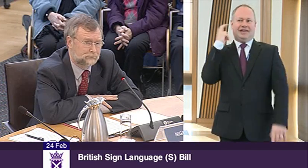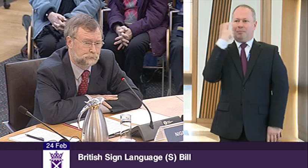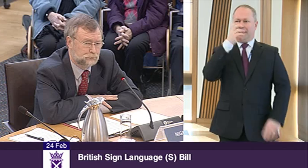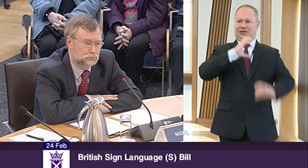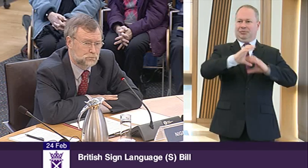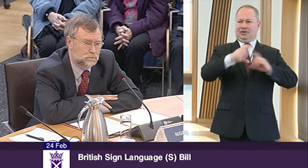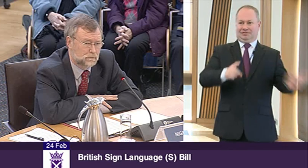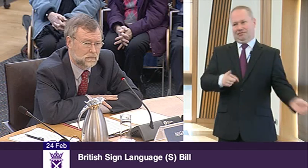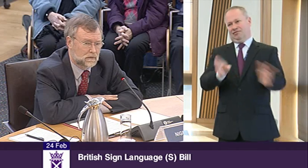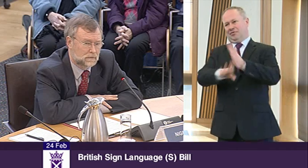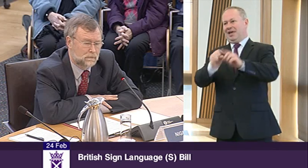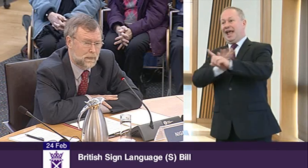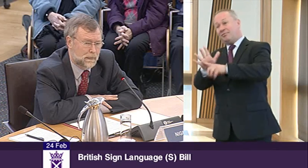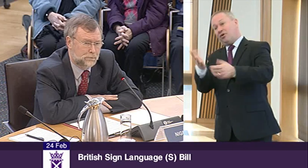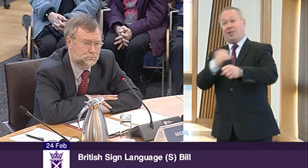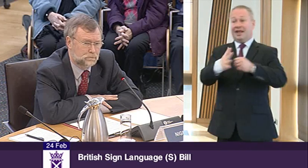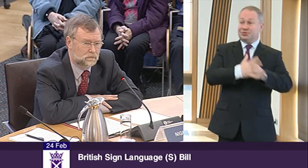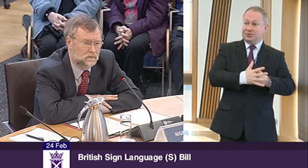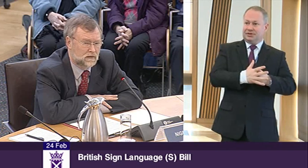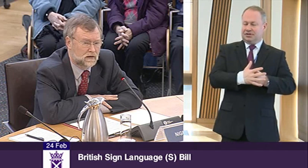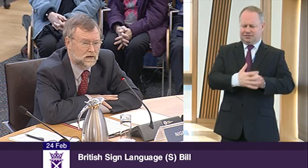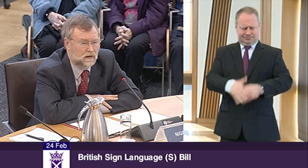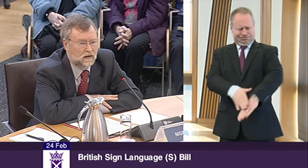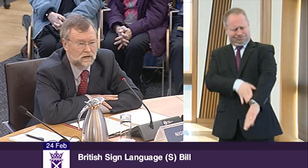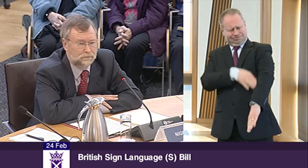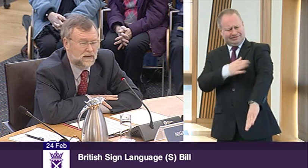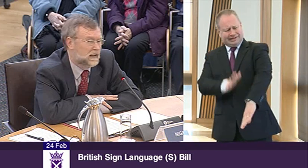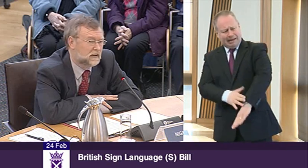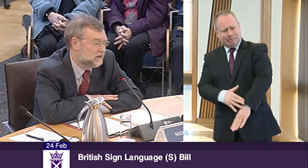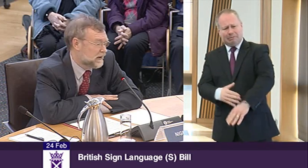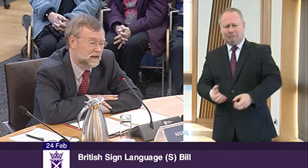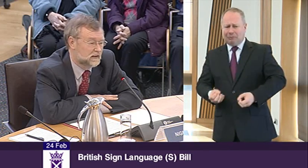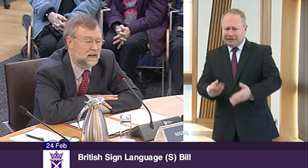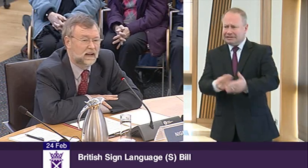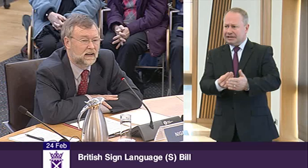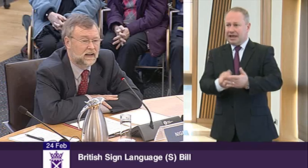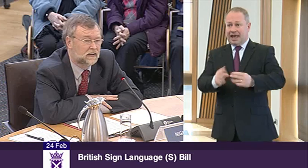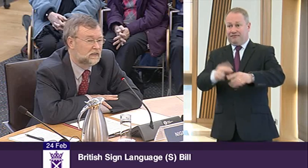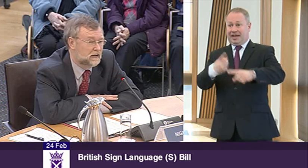Siobhan McMahon: How long does that take for the user? What happens if their health service appointment is an emergency?